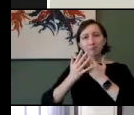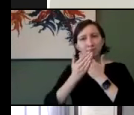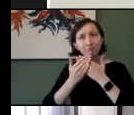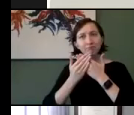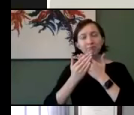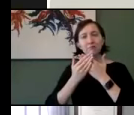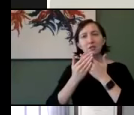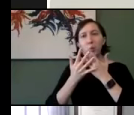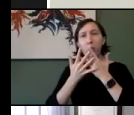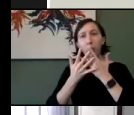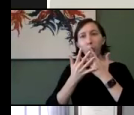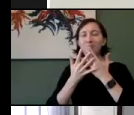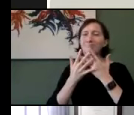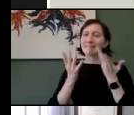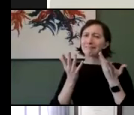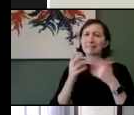Difficult too breathe through such as leather or plastic,